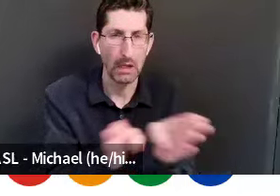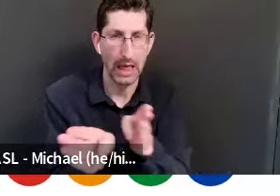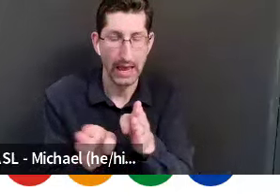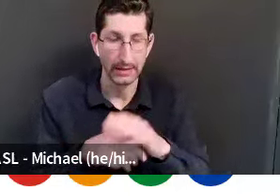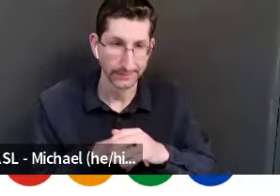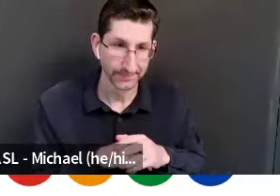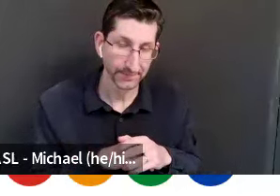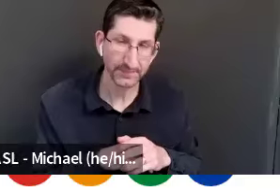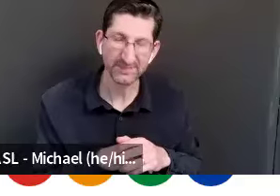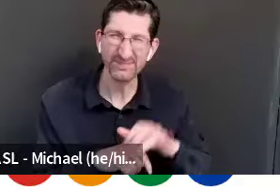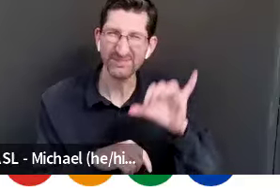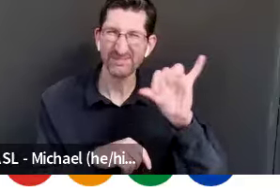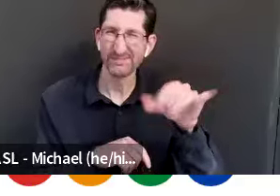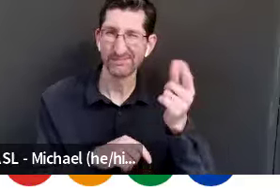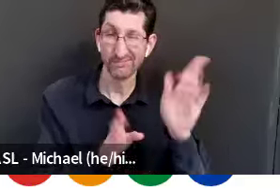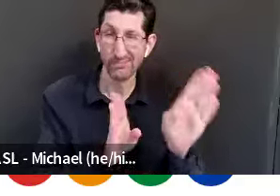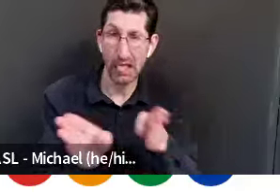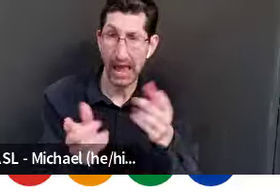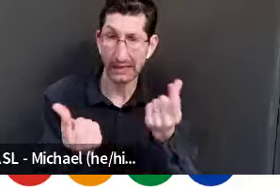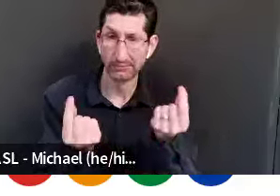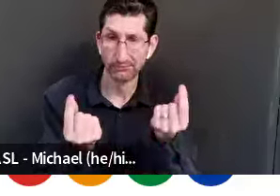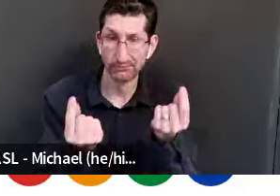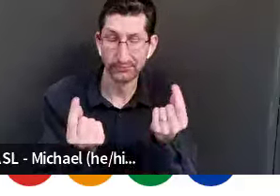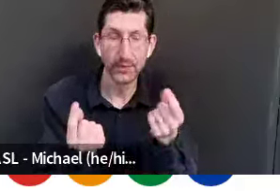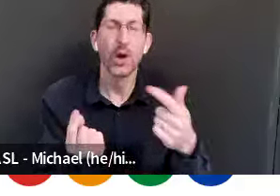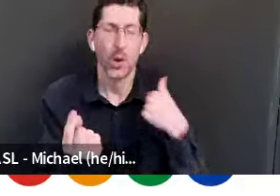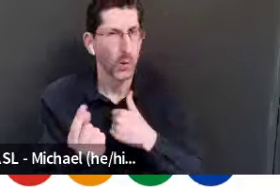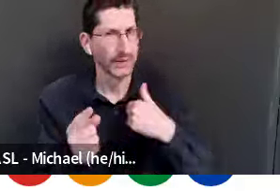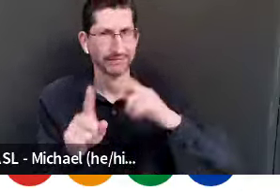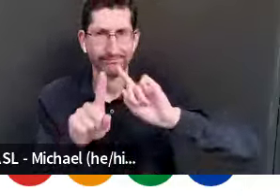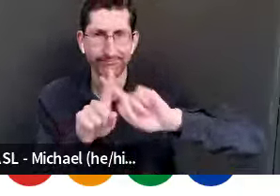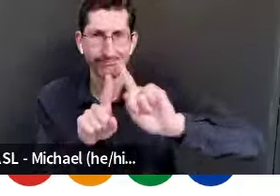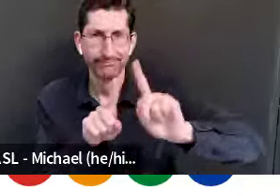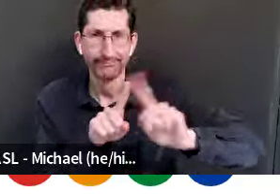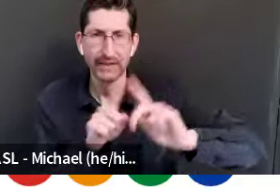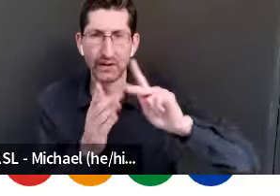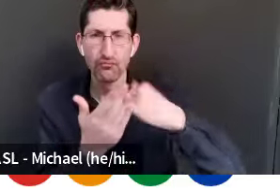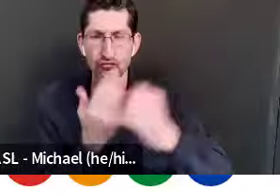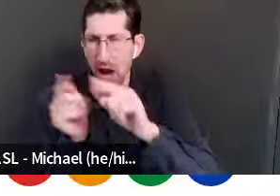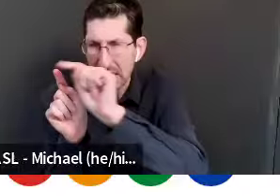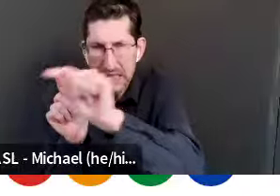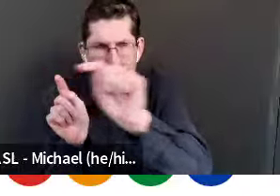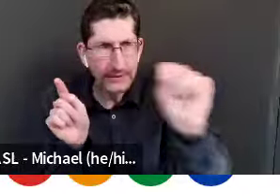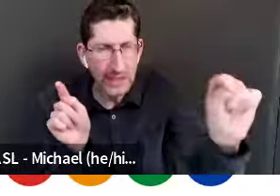WORKPLAN. SO, THIS IS A PLAN WHERE WE ZERO